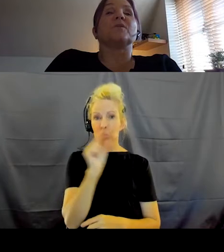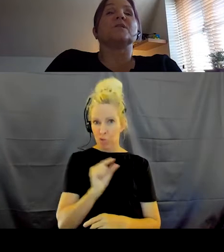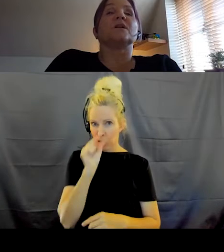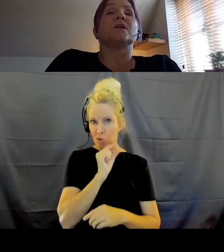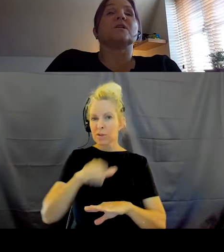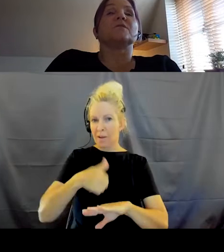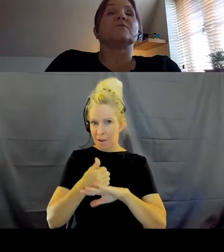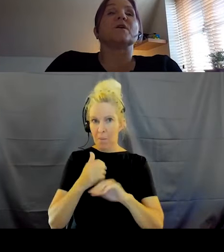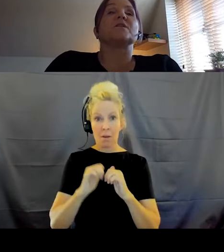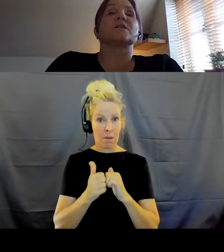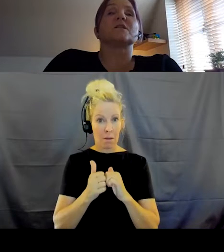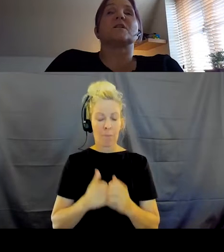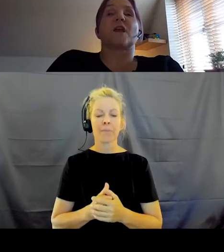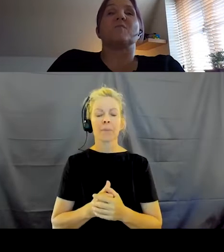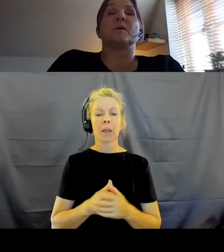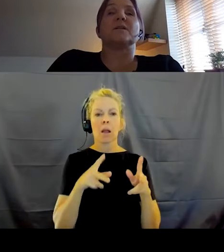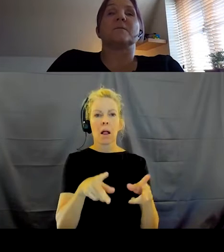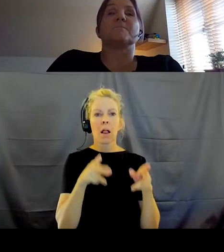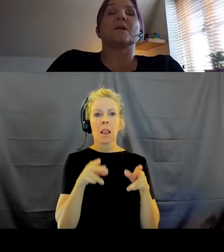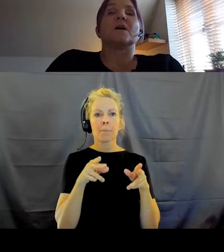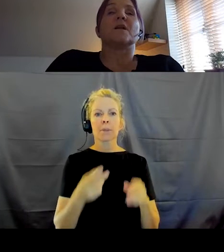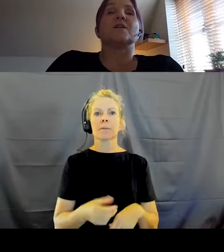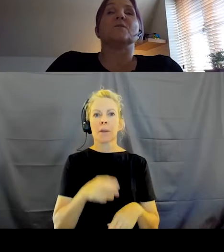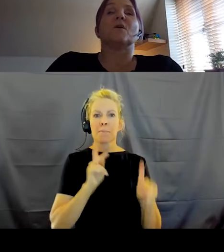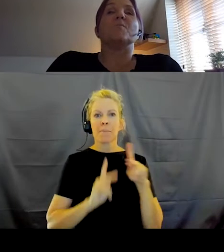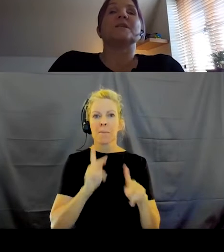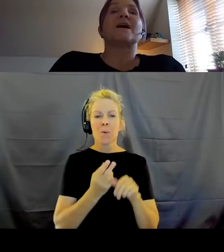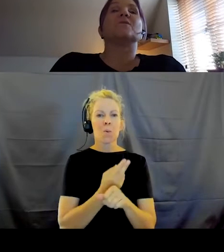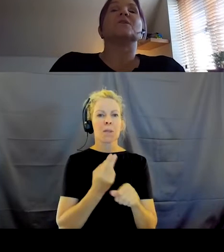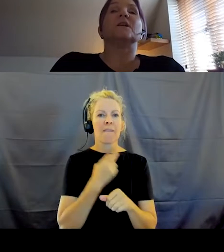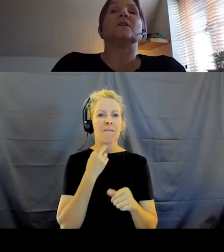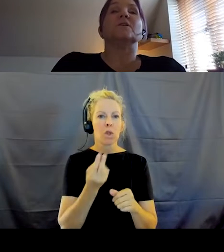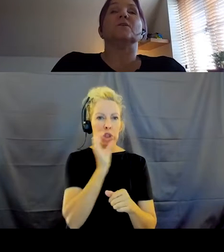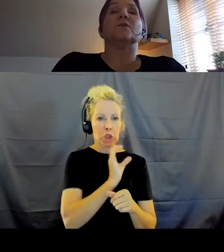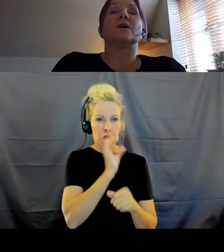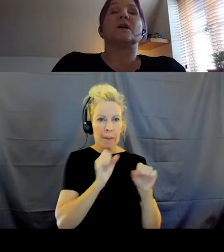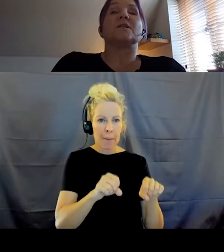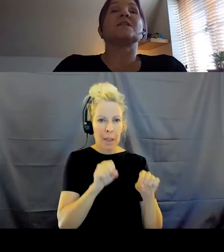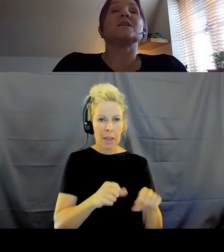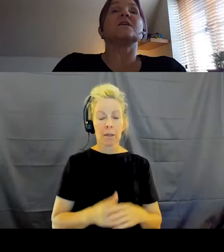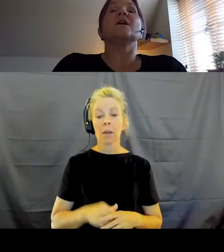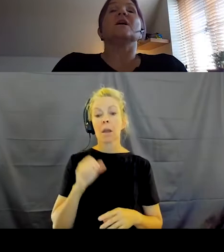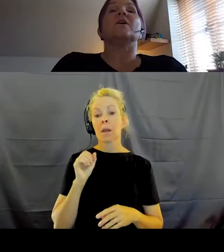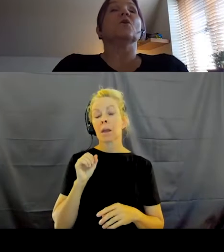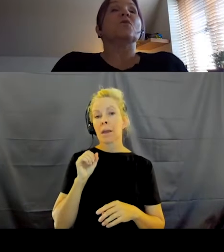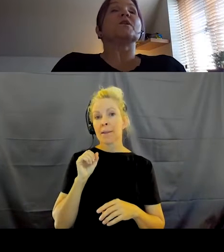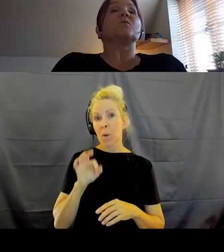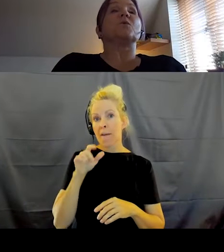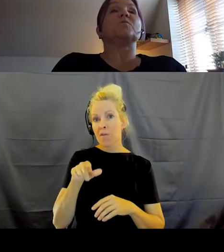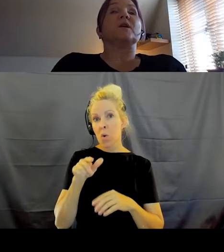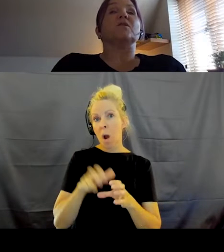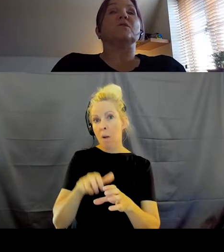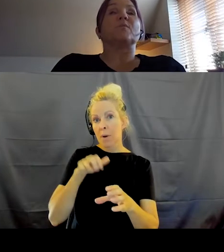using those search capability unless you opted out in your settings, your voice was being used